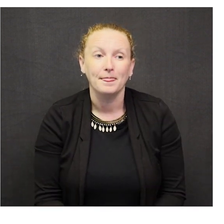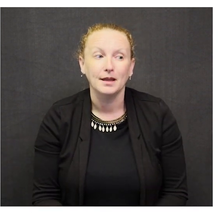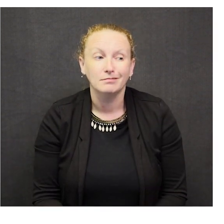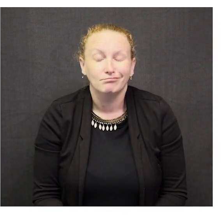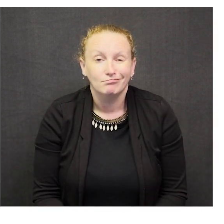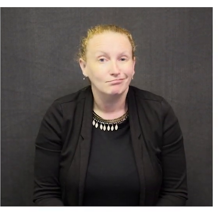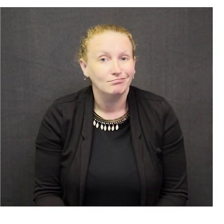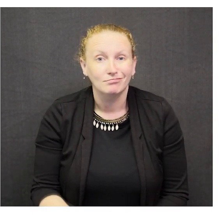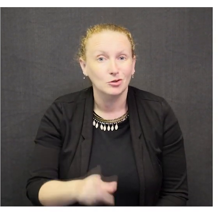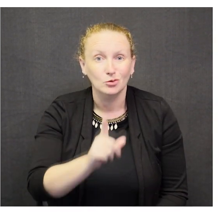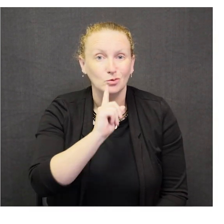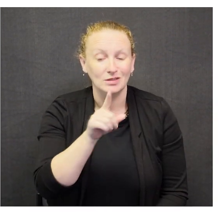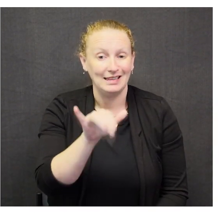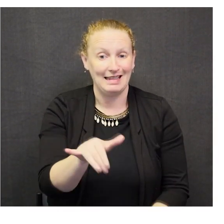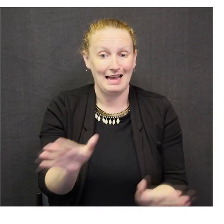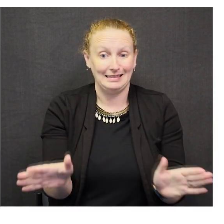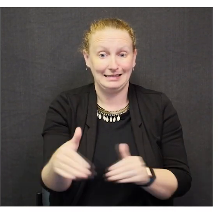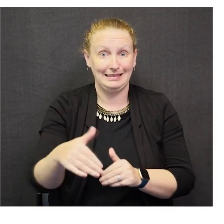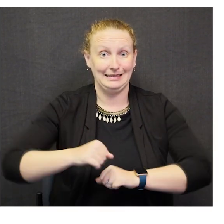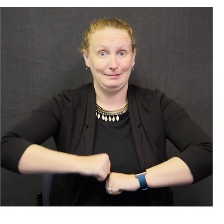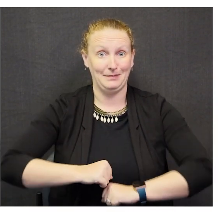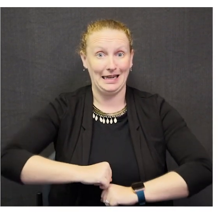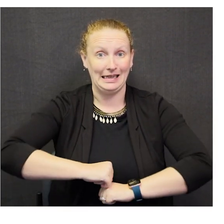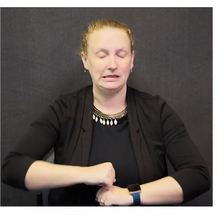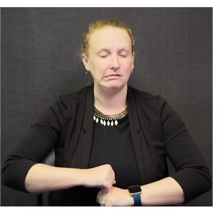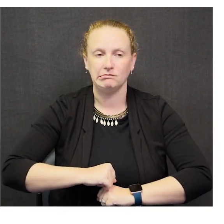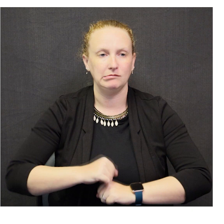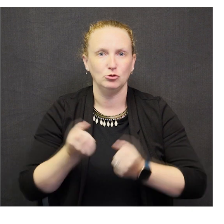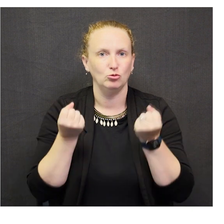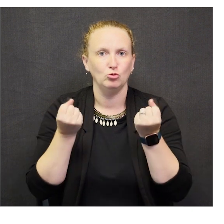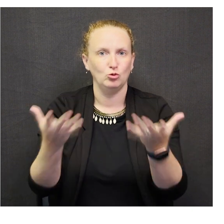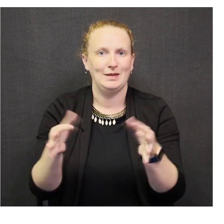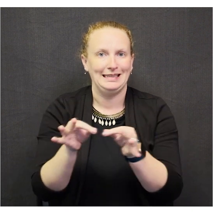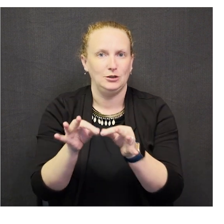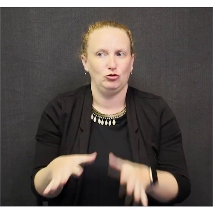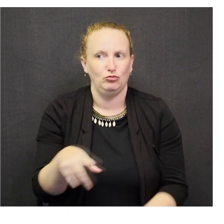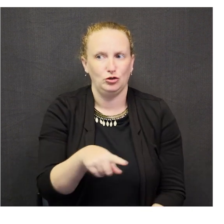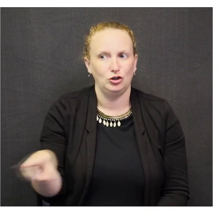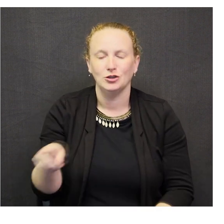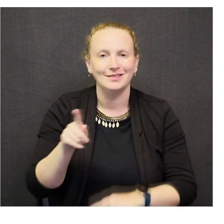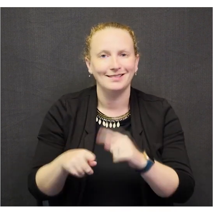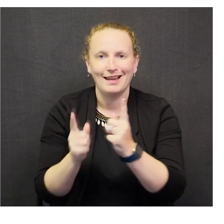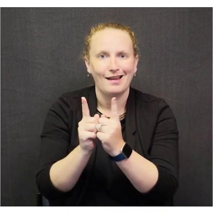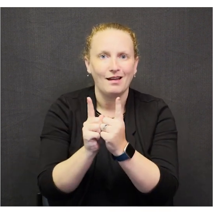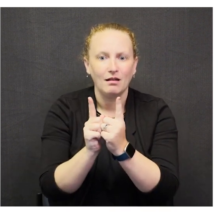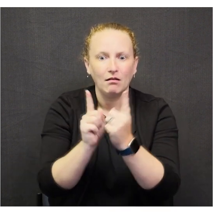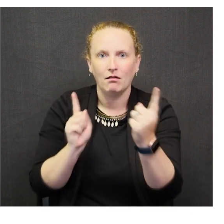accommodate if we were going to implement physical distancing of any sort on. So we